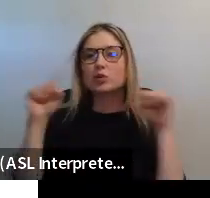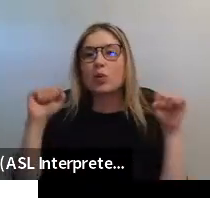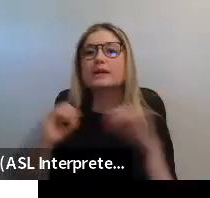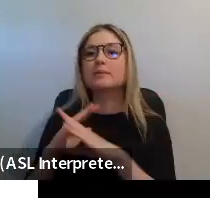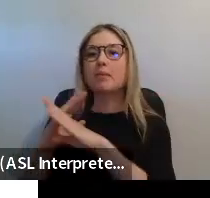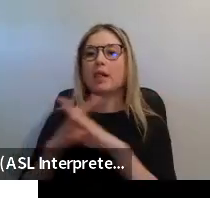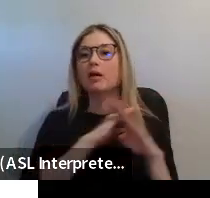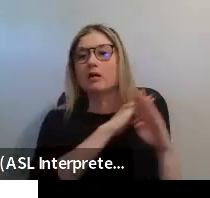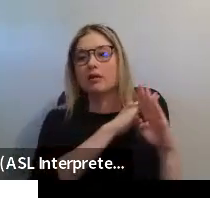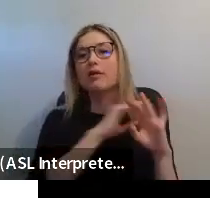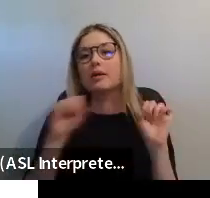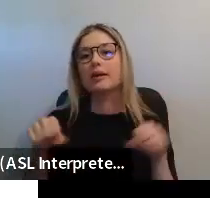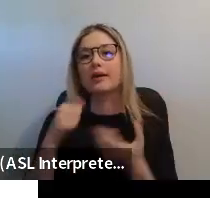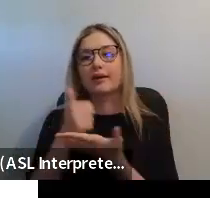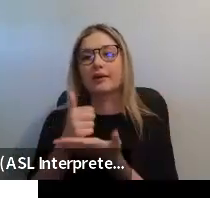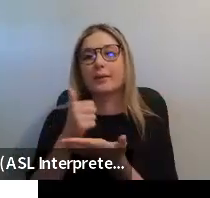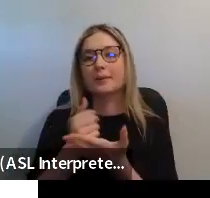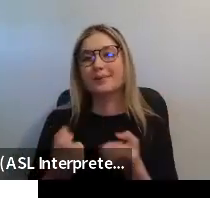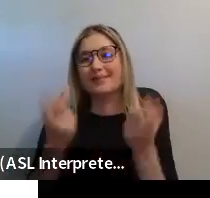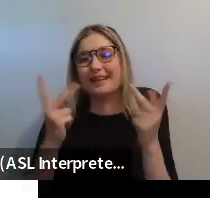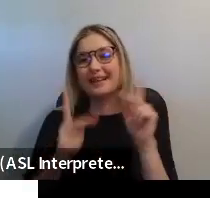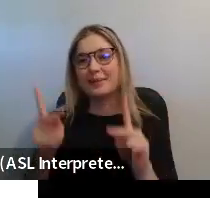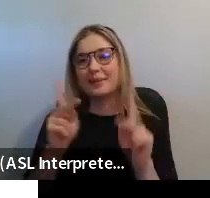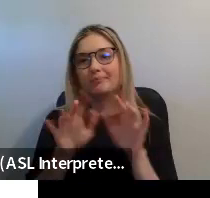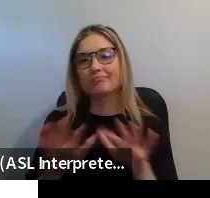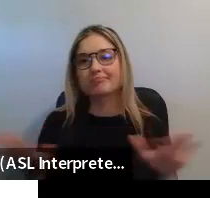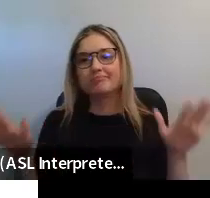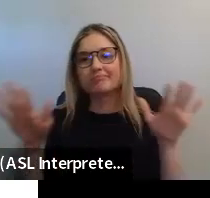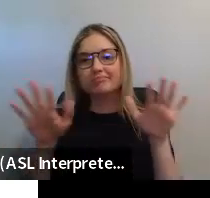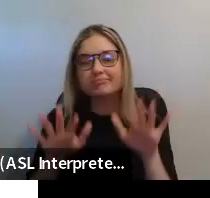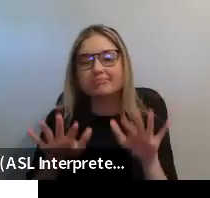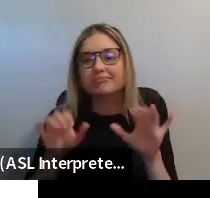Noise canceling headphones and earbuds can be helpful, as we know there are going to be a lot of people around, and can be echoey in those areas.